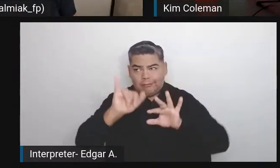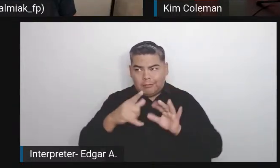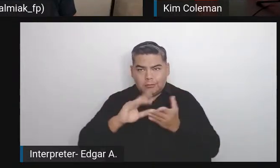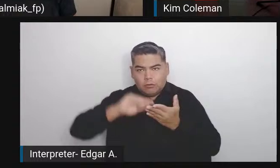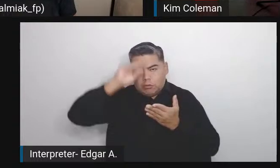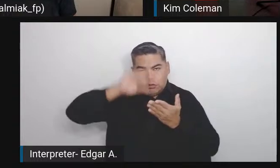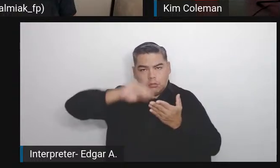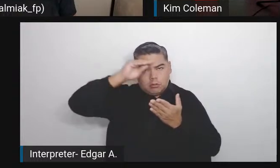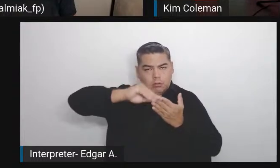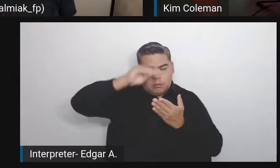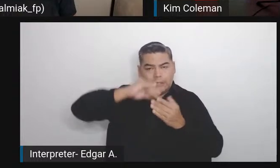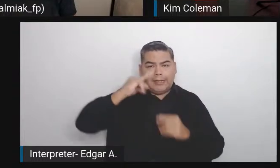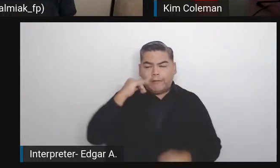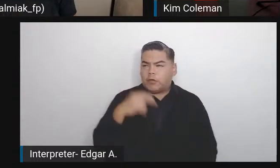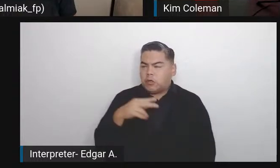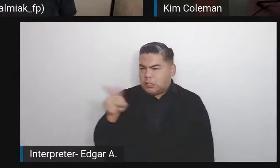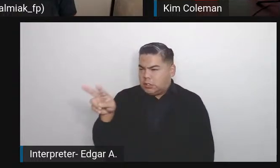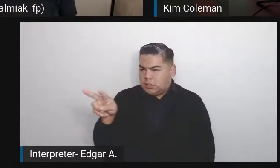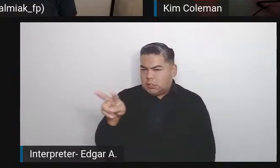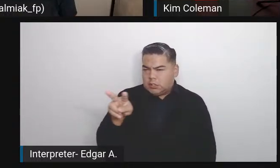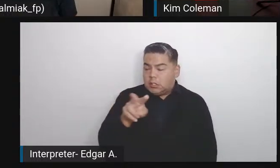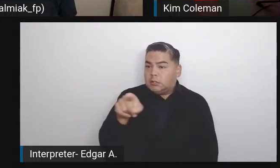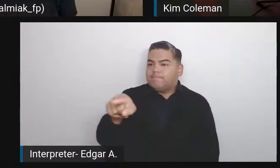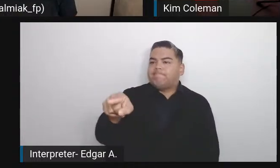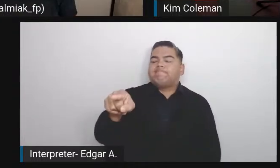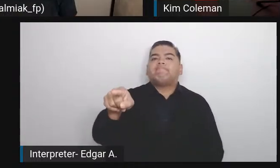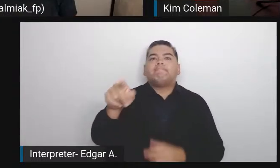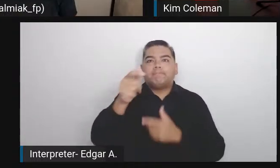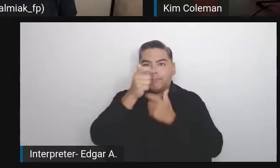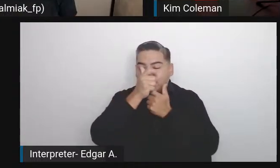If you have this will to learn and then you'll find something that interest you. That is set.